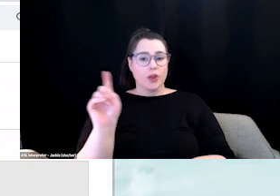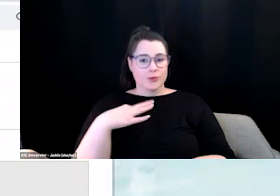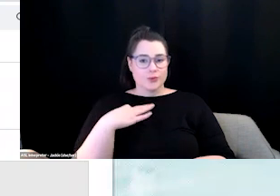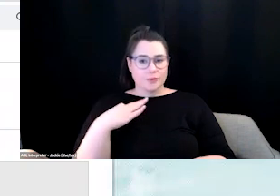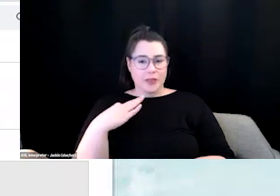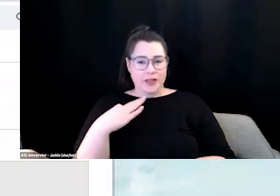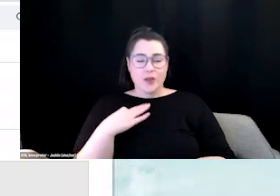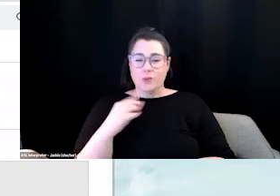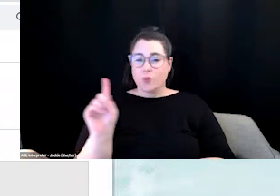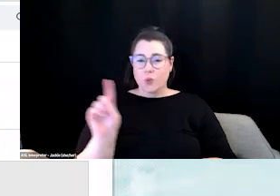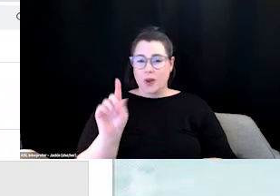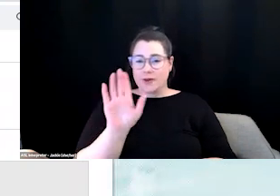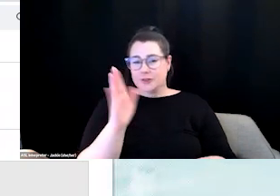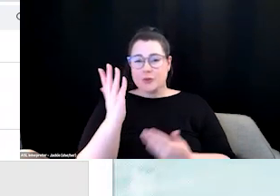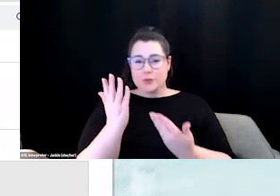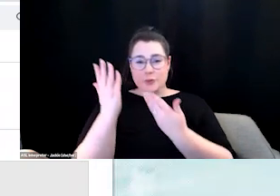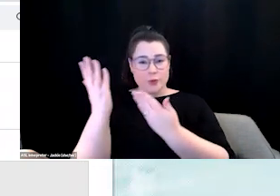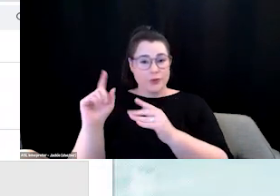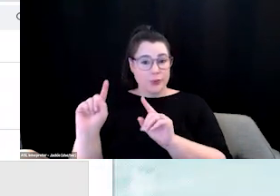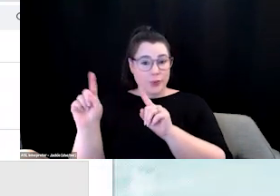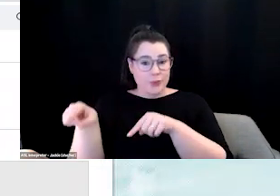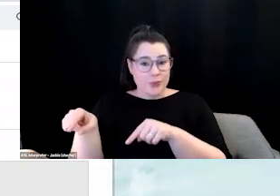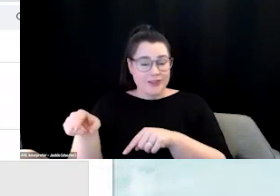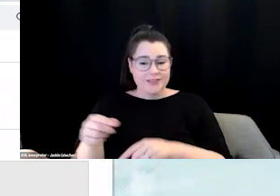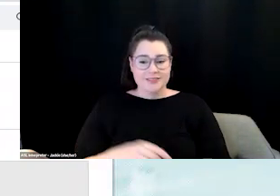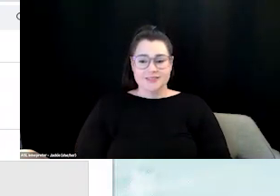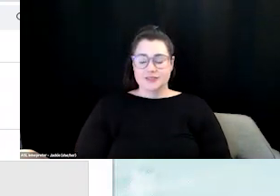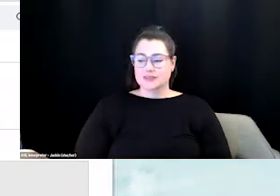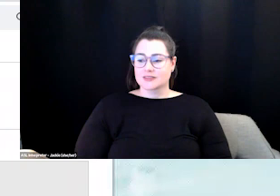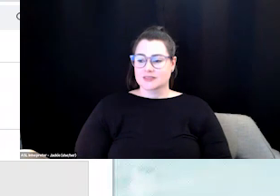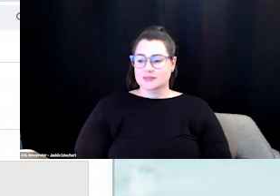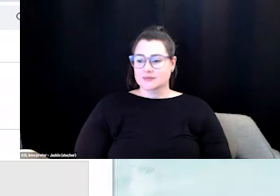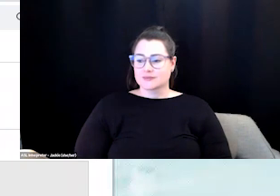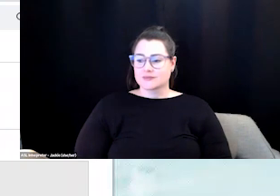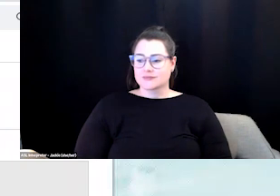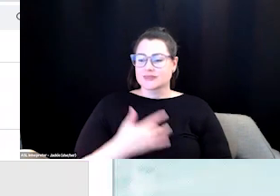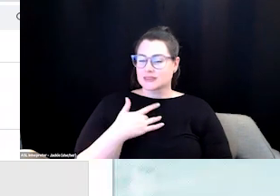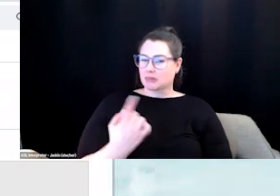So, for most people, it's just going to be one program here at NSF. But you might have two.